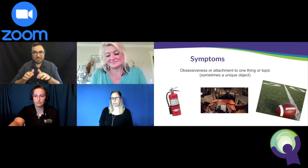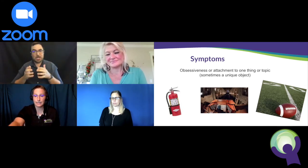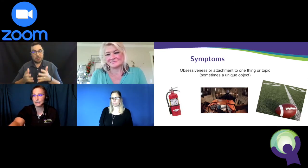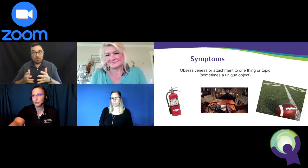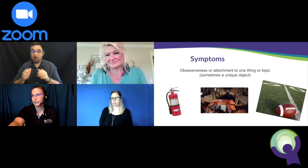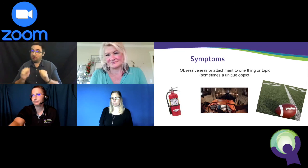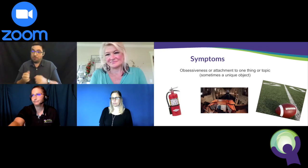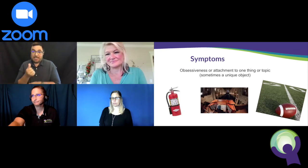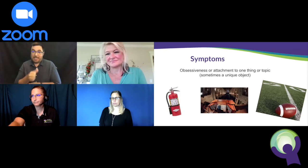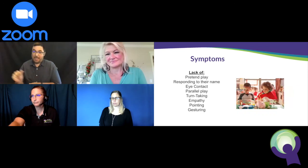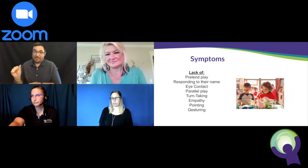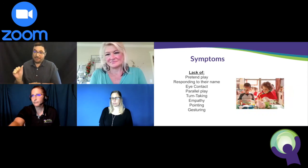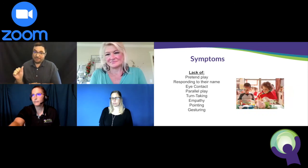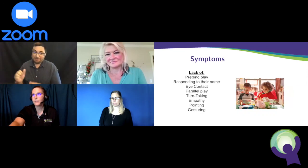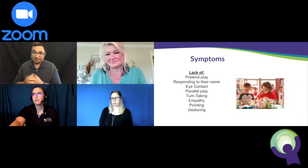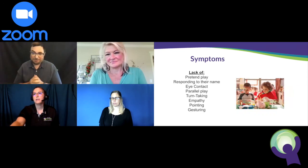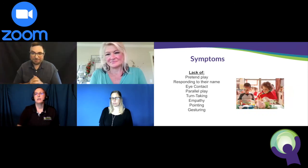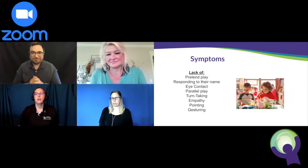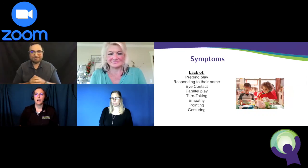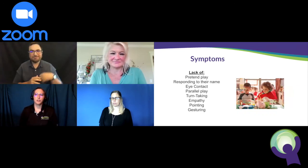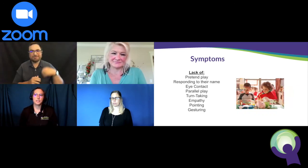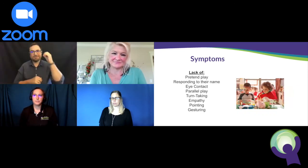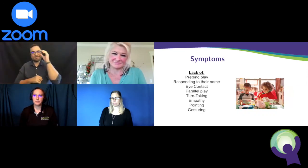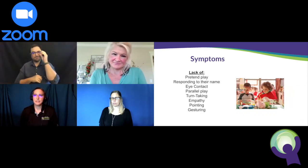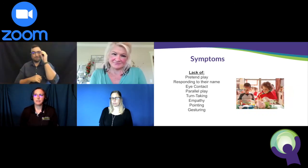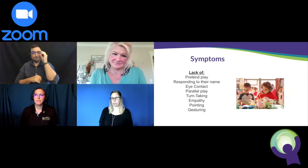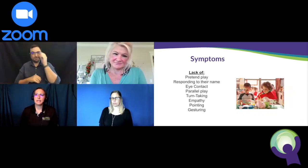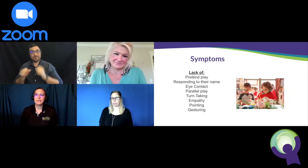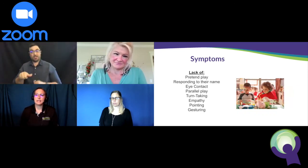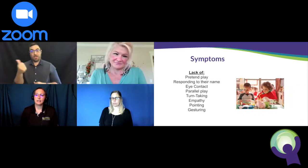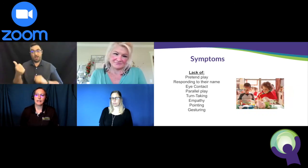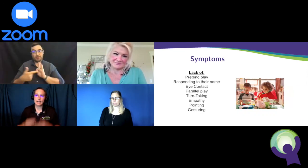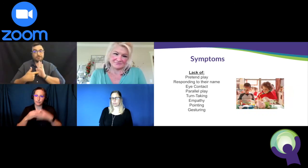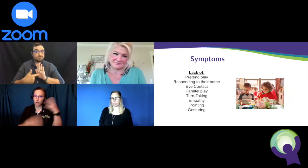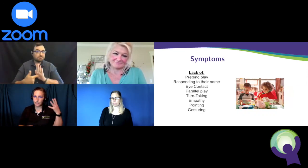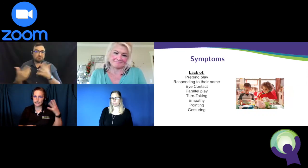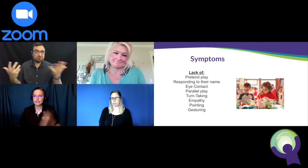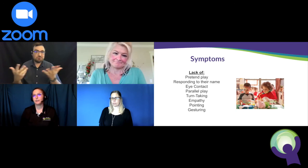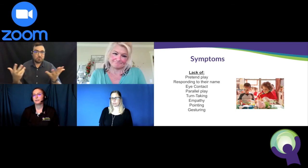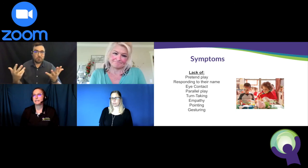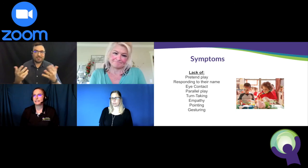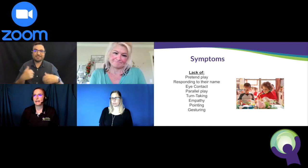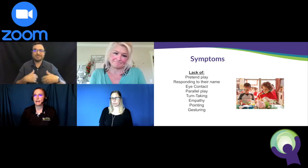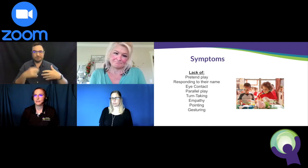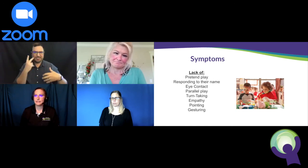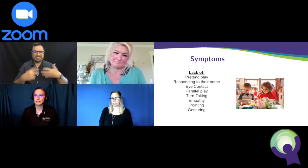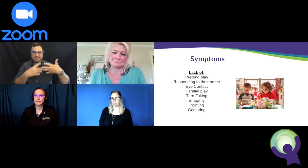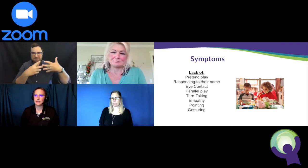that's out there. Other symptoms can be a lack of all these things that are listed on this slide.